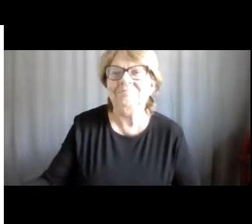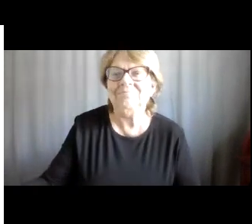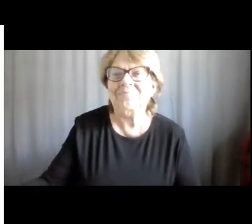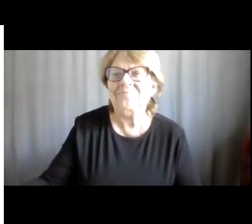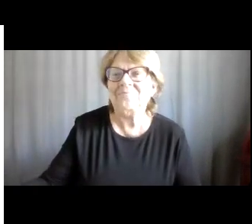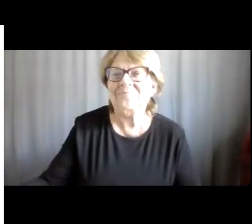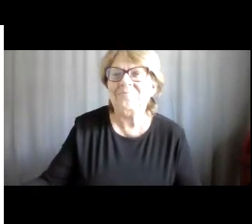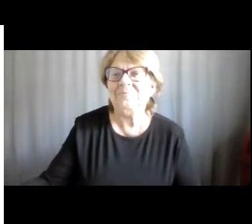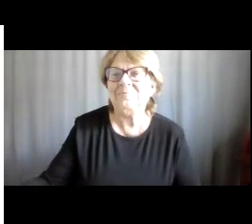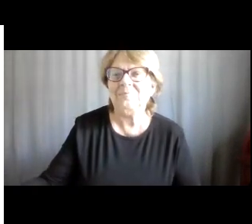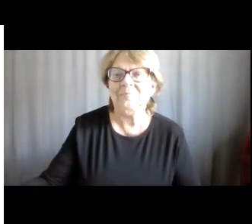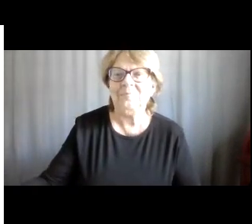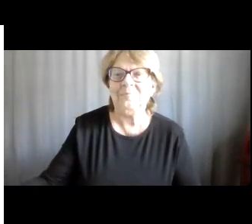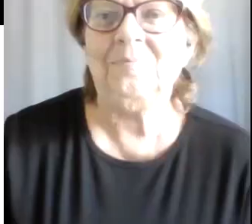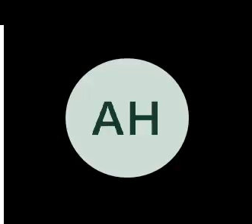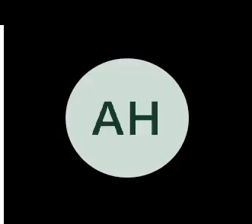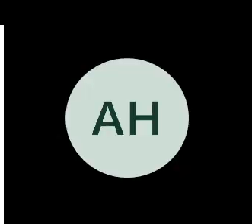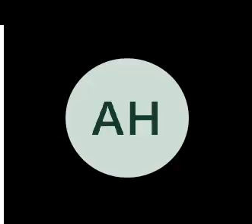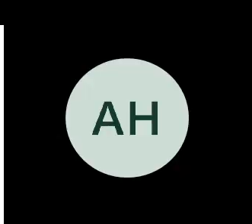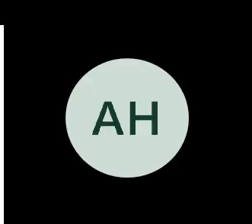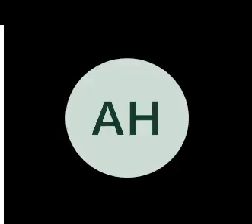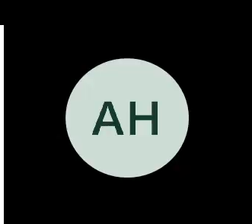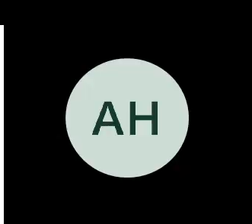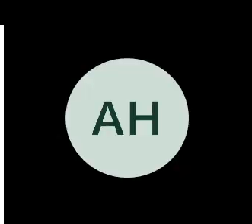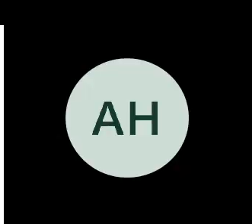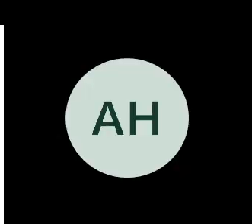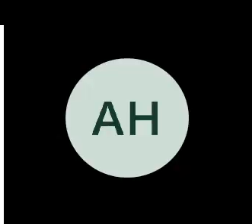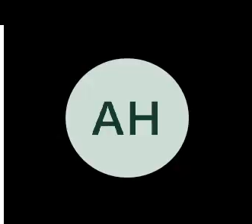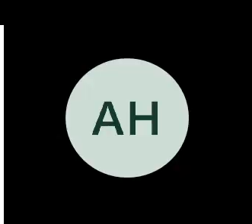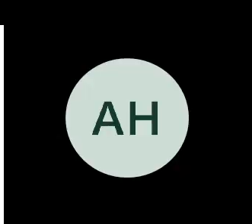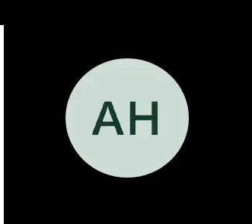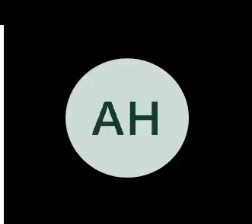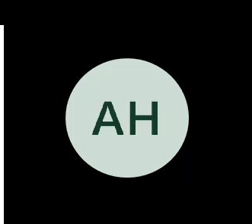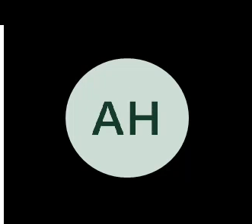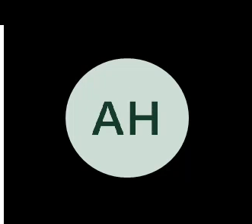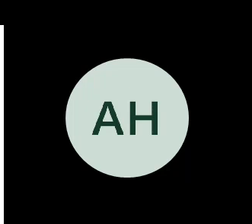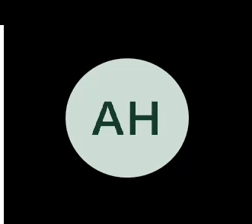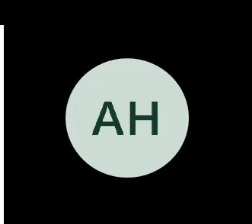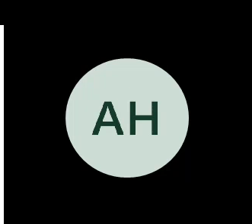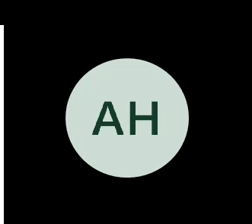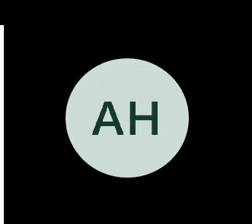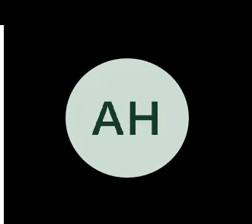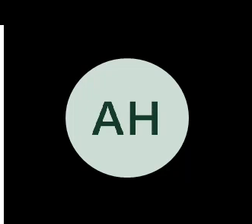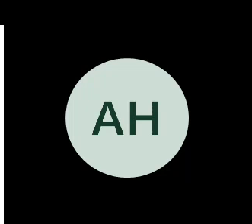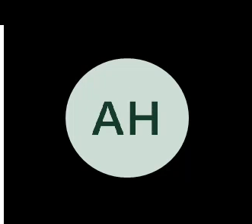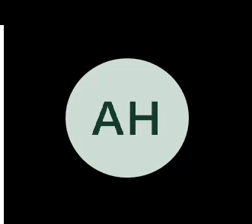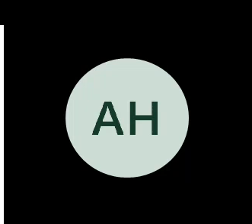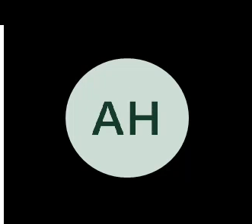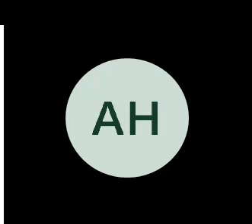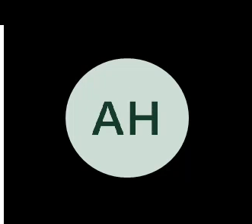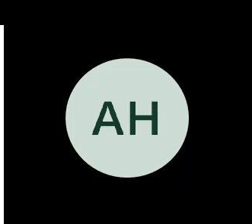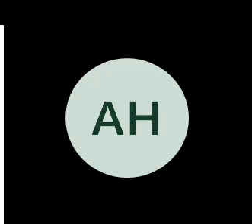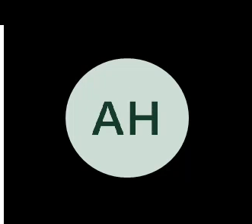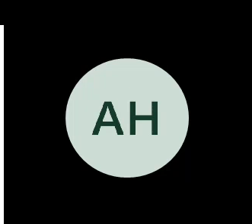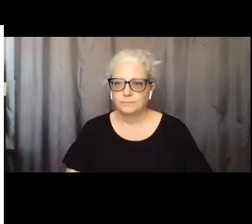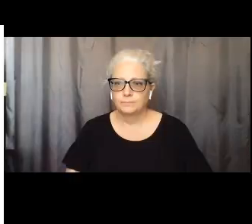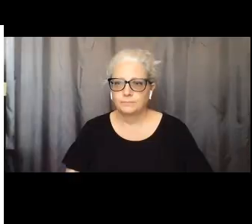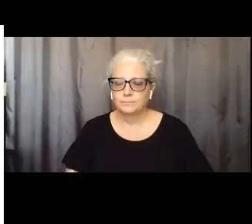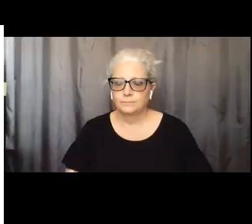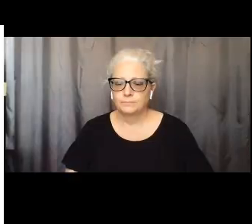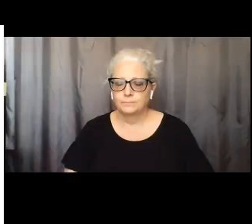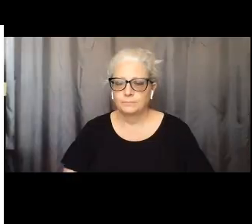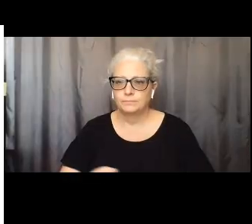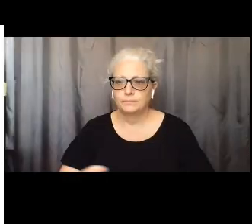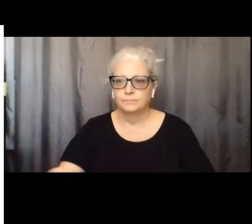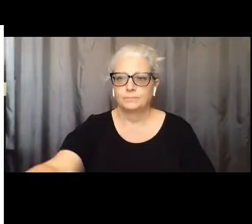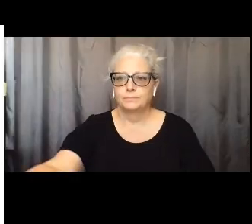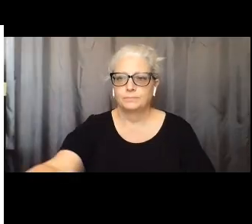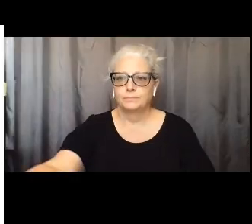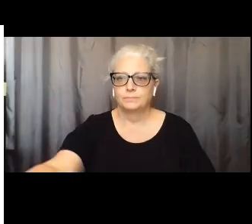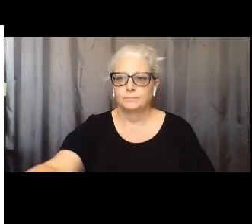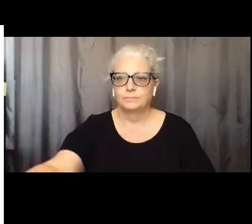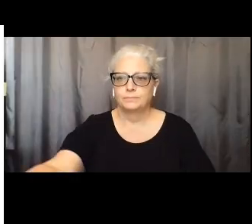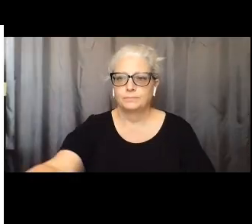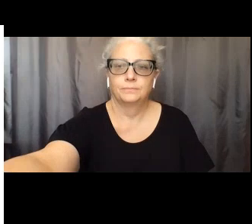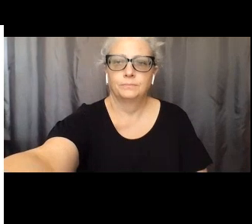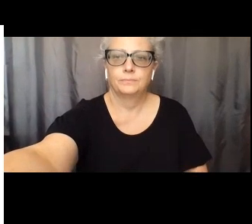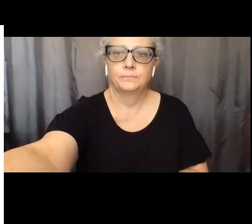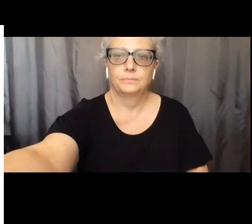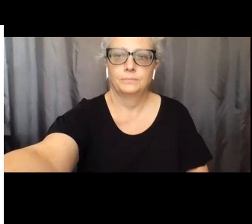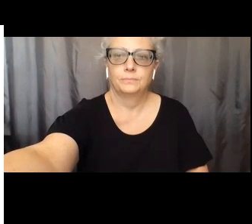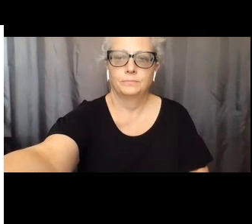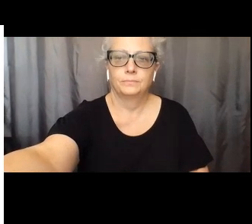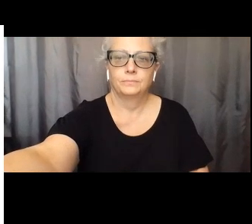[Rachelle Johnson (DES)]